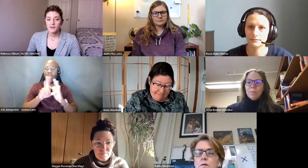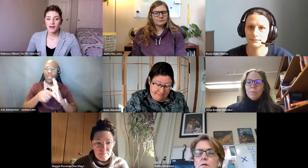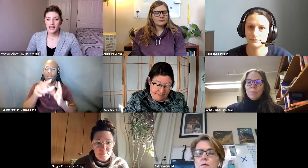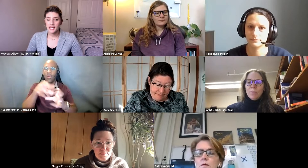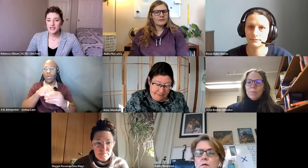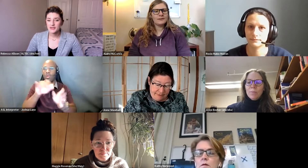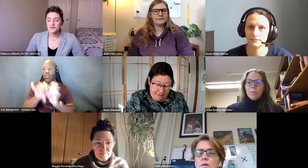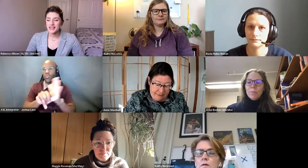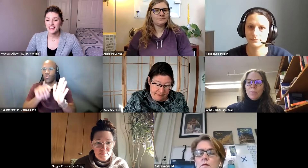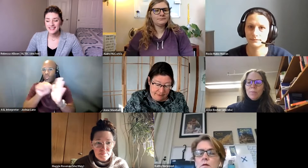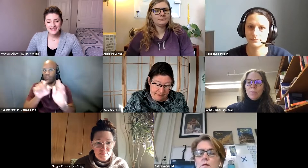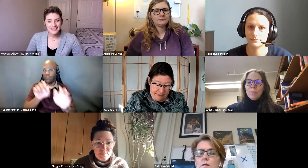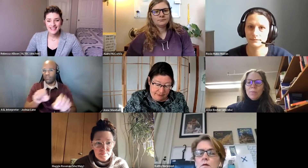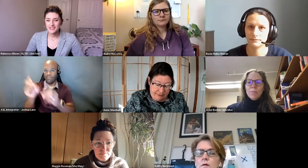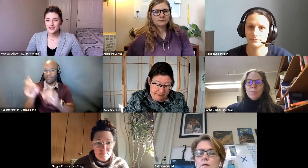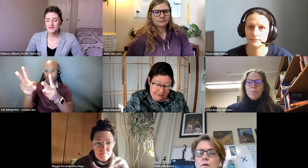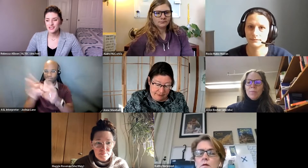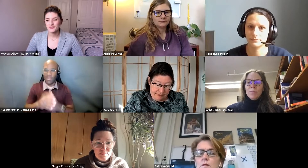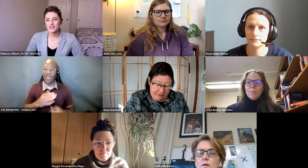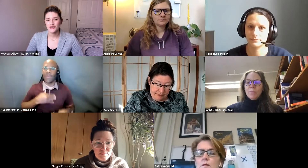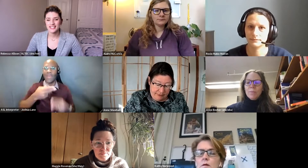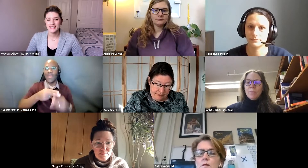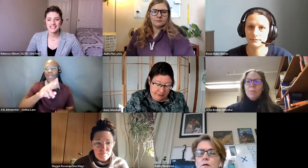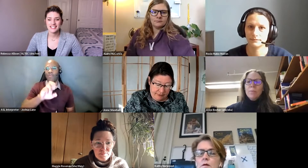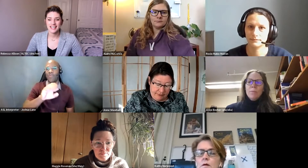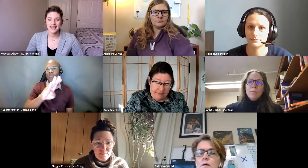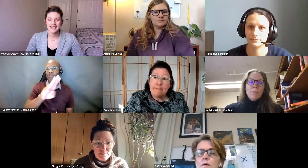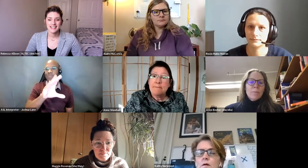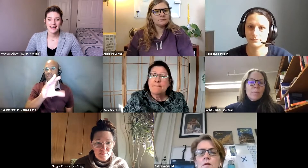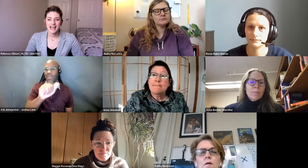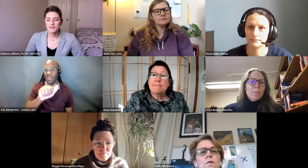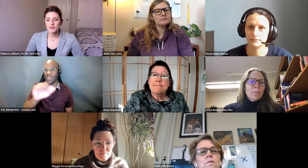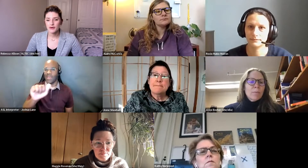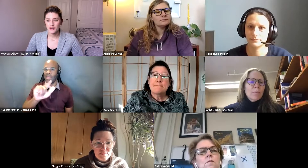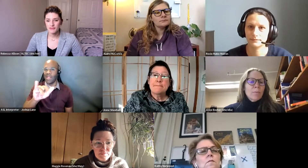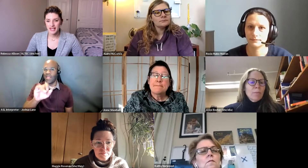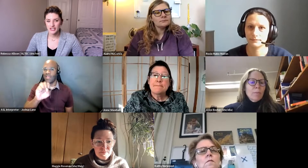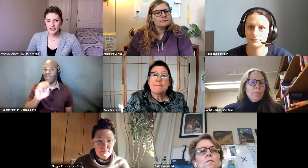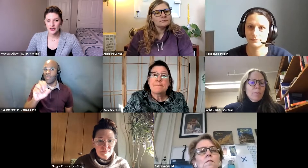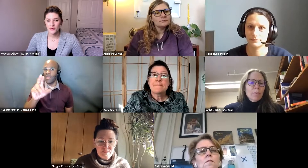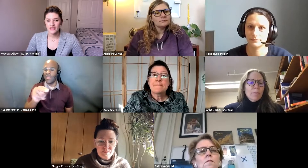My name is Rebecca Allison. Thank you so much for joining us today. I am the Program Manager with